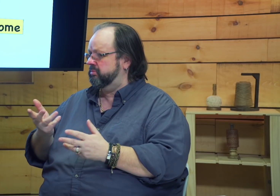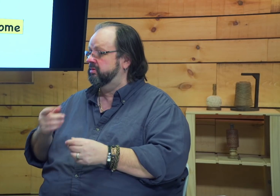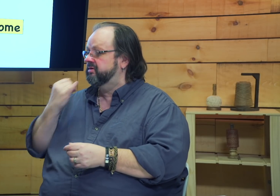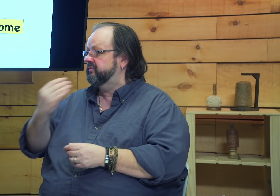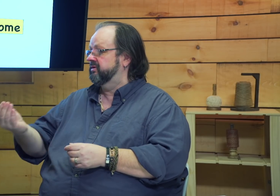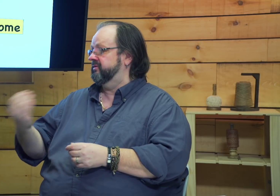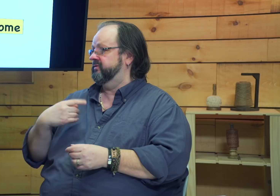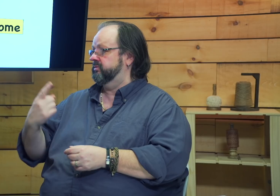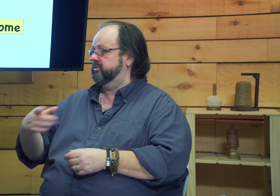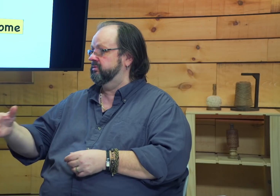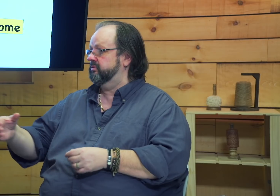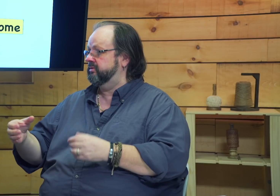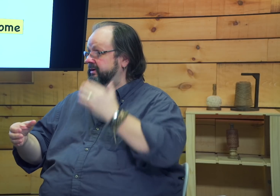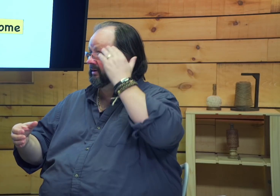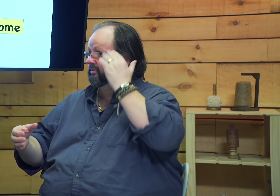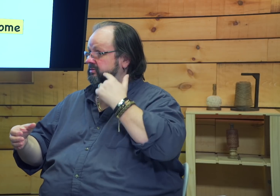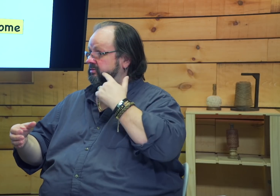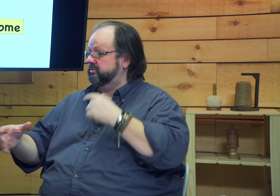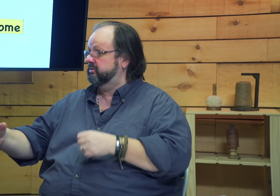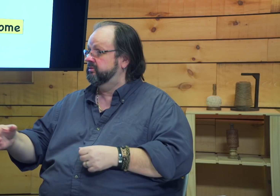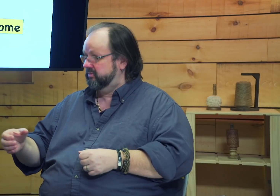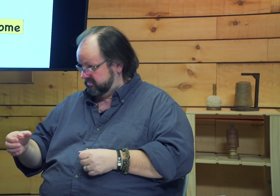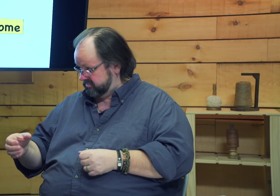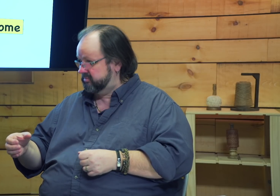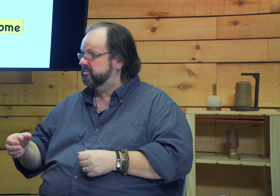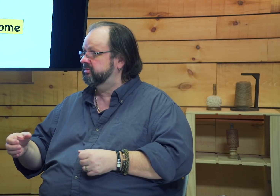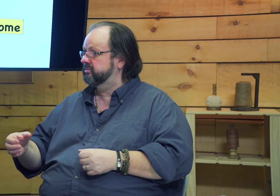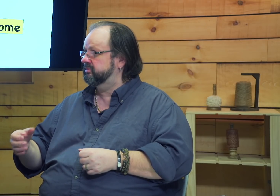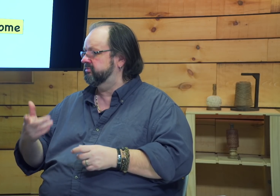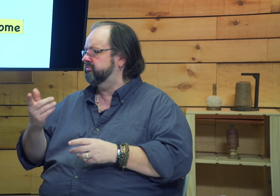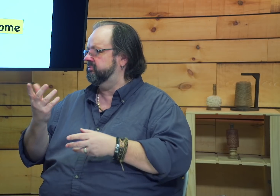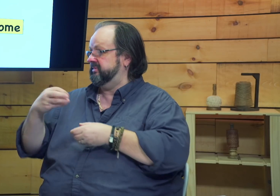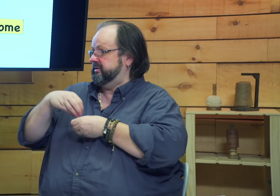If you give me something I would say thank you by nodding my head.